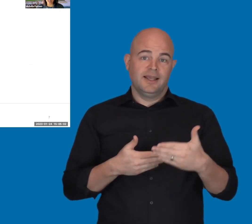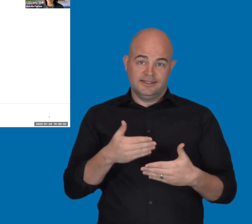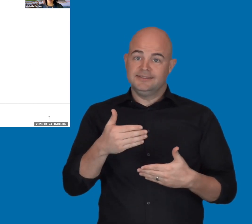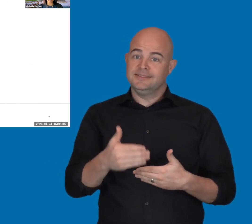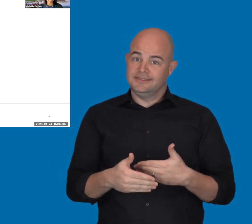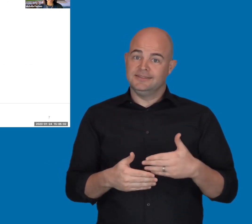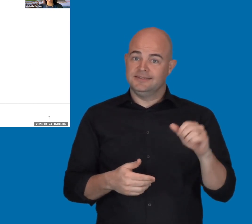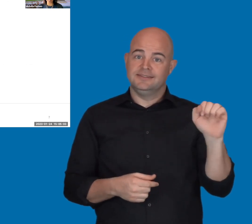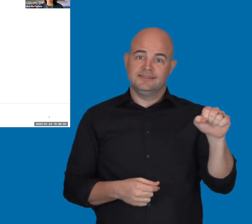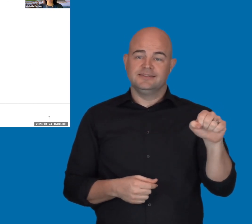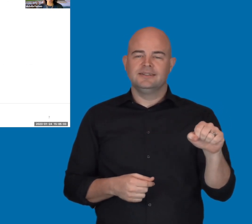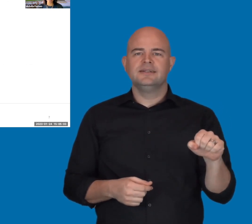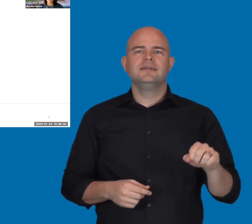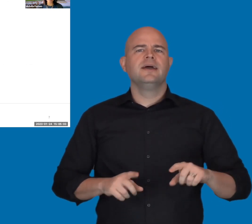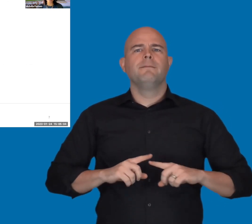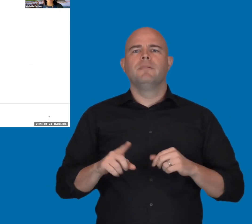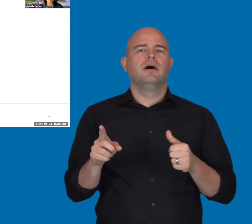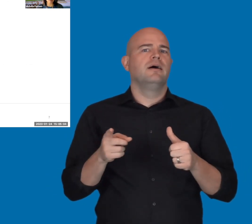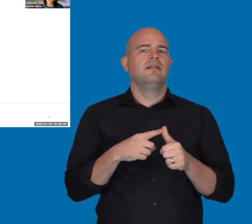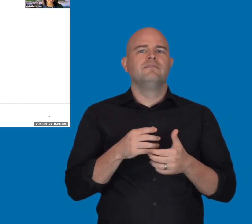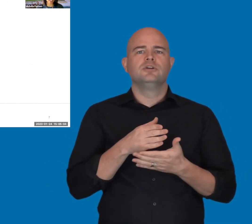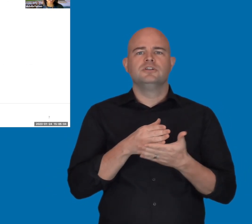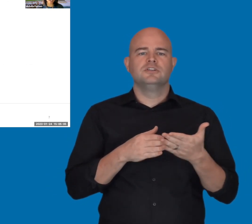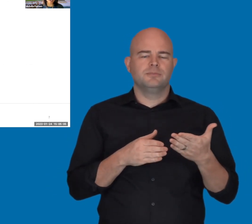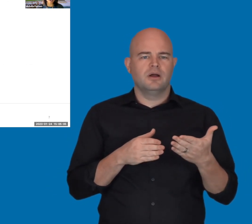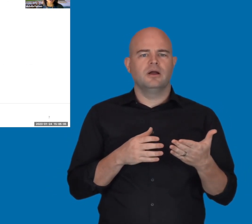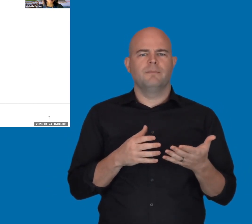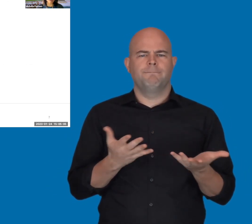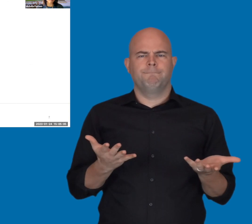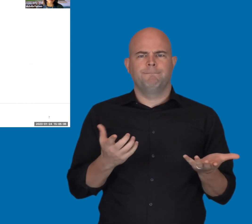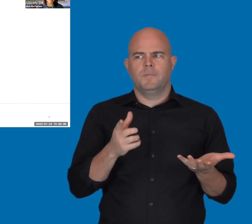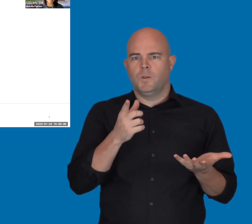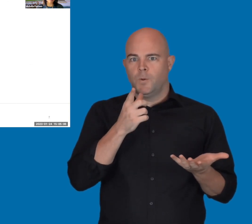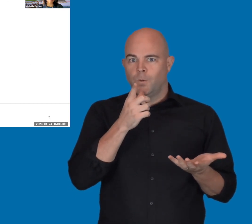so offering different opportunities for people to engage.